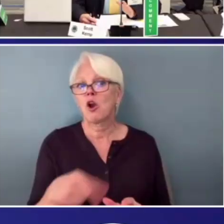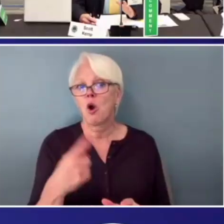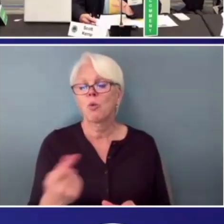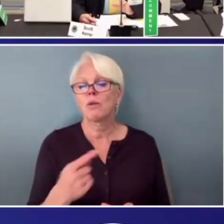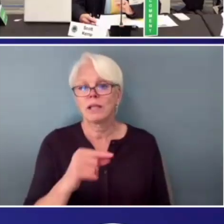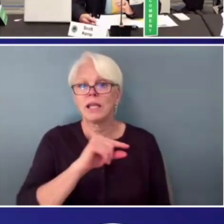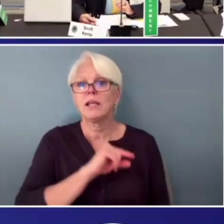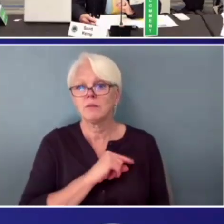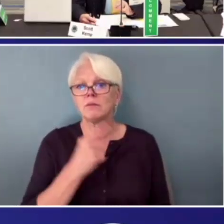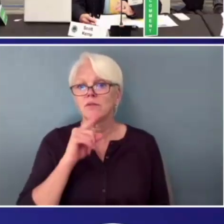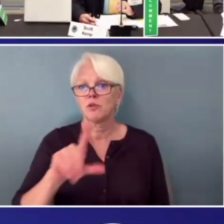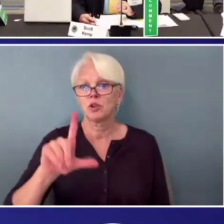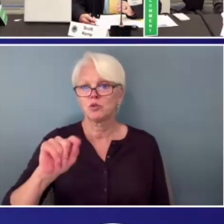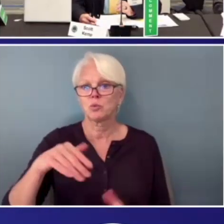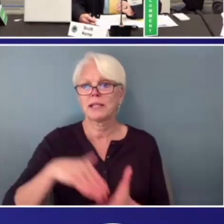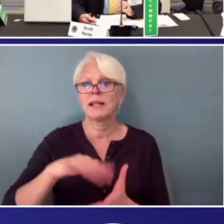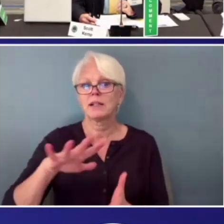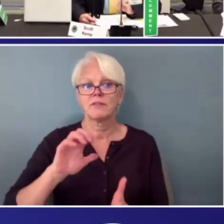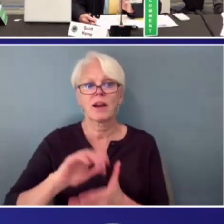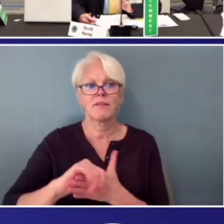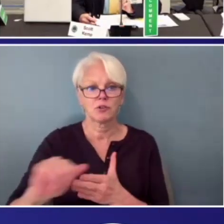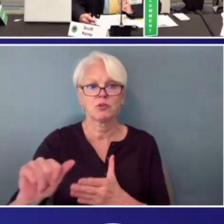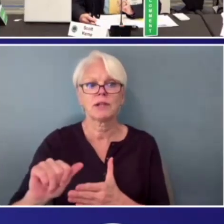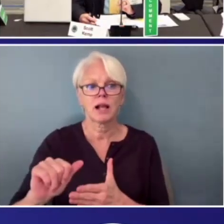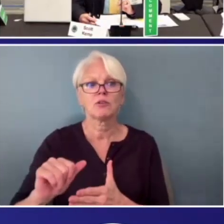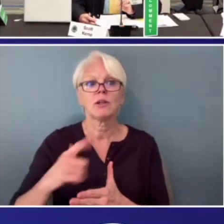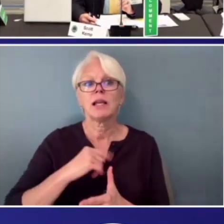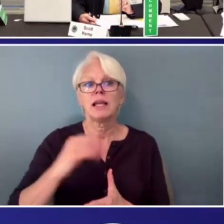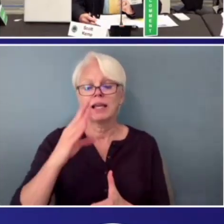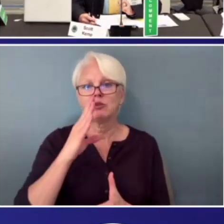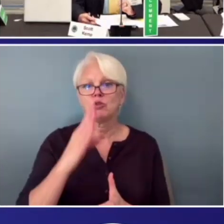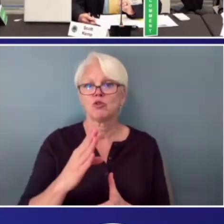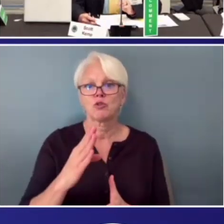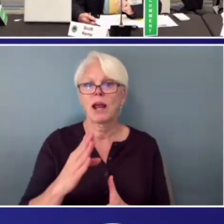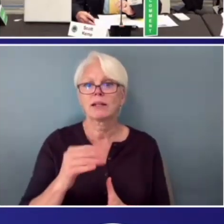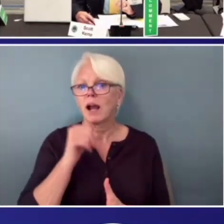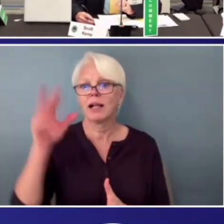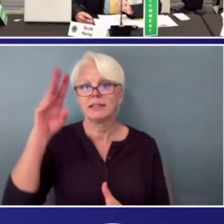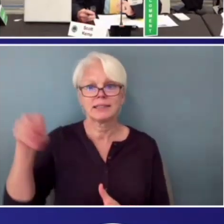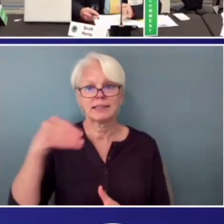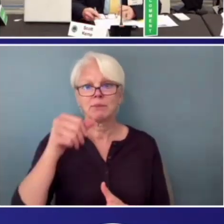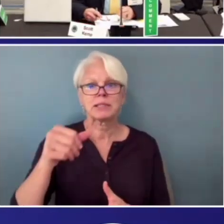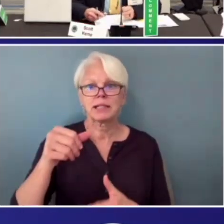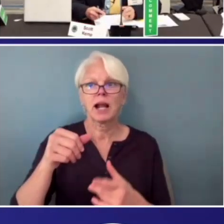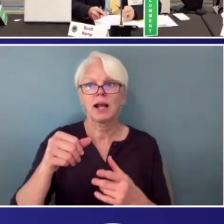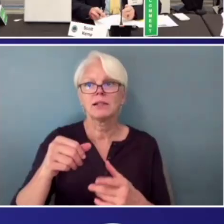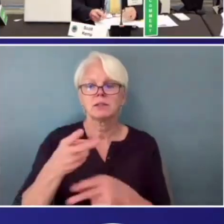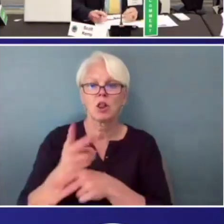$20,500 in direct unsubsidized loans for graduate study. Is that correct?